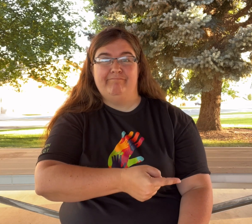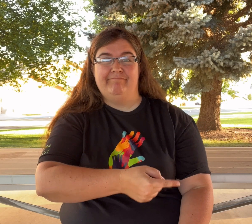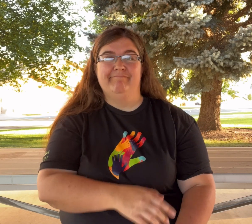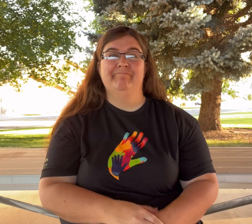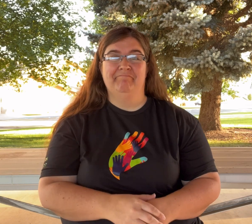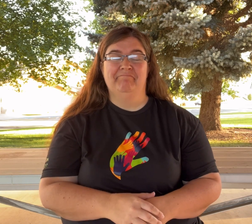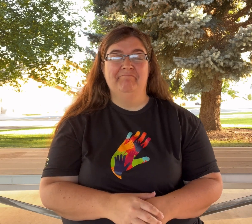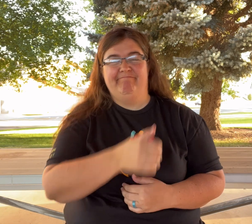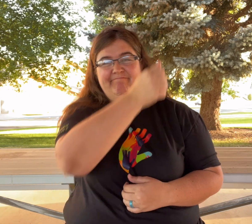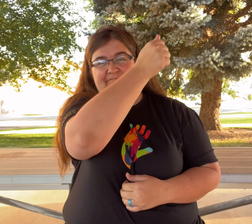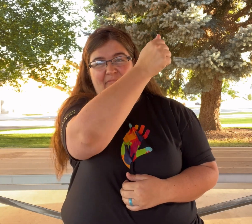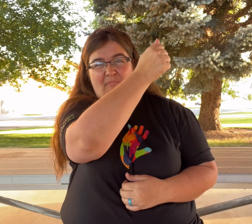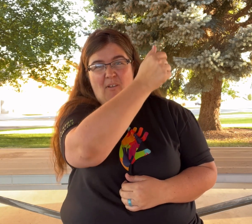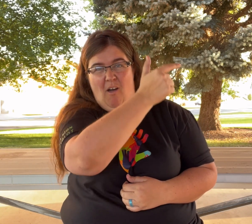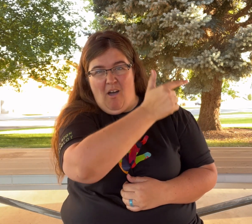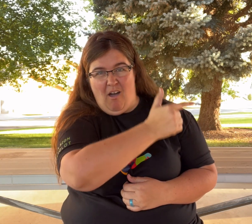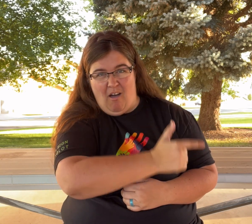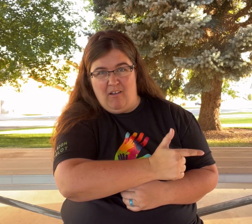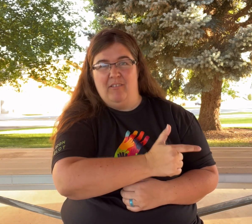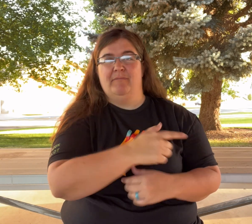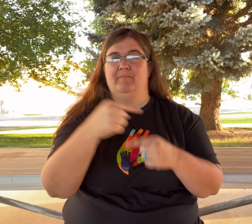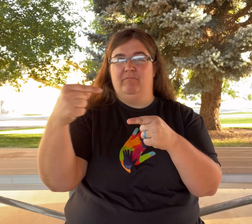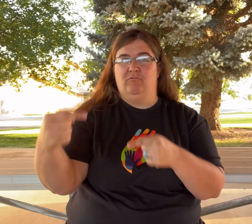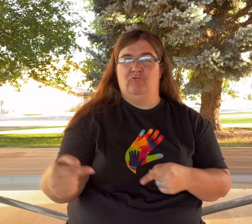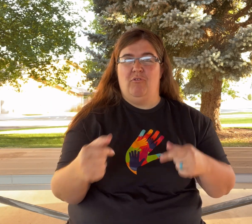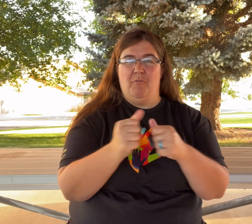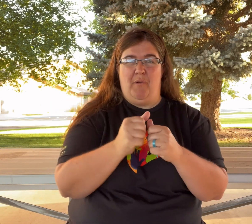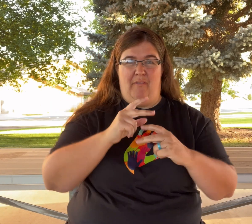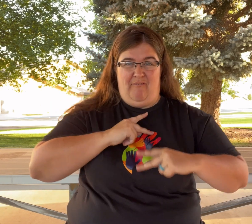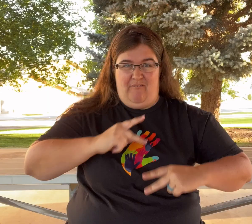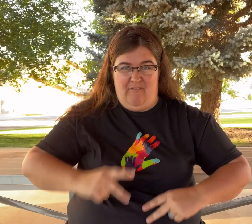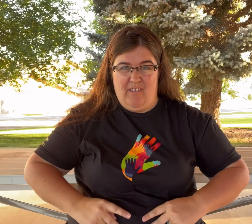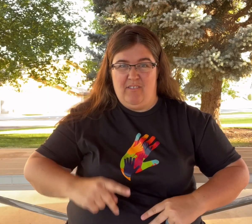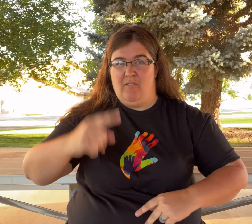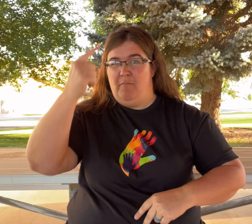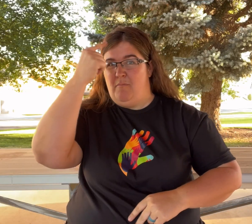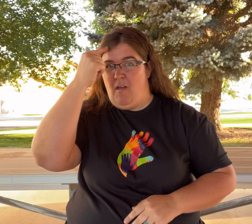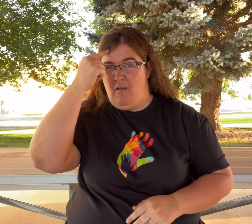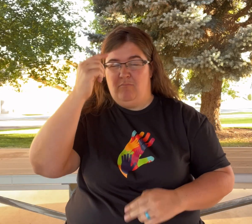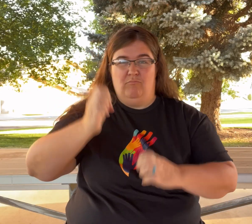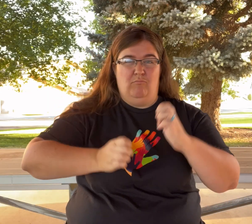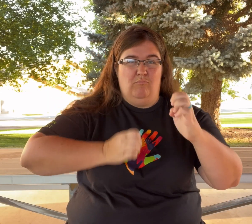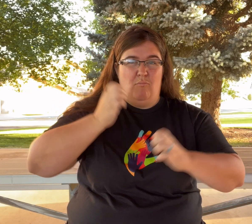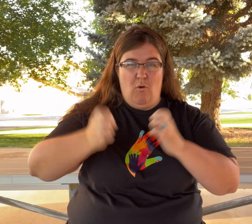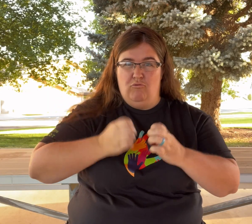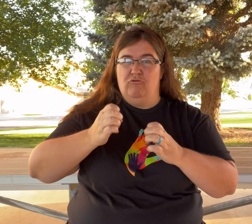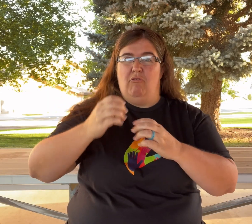as those with these different conditions. All of these people struggle with physical, mental, or